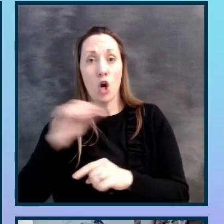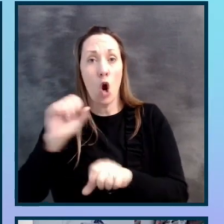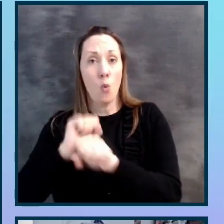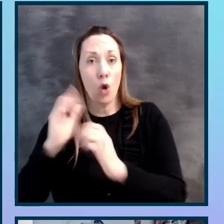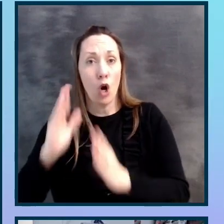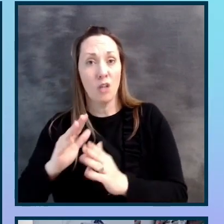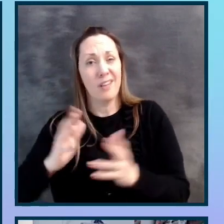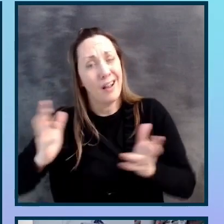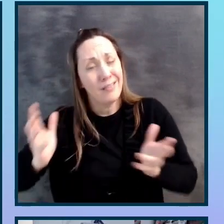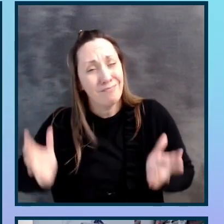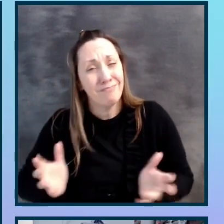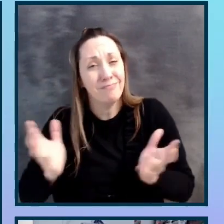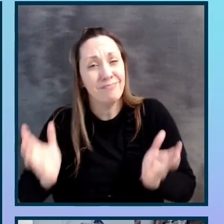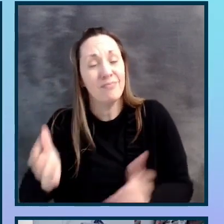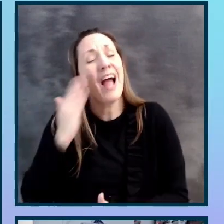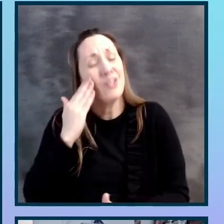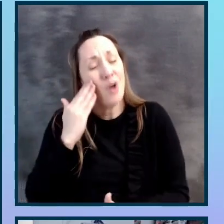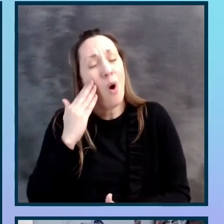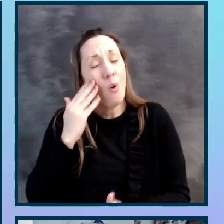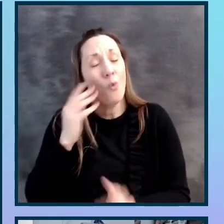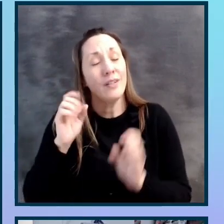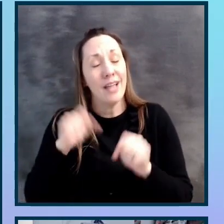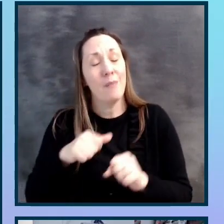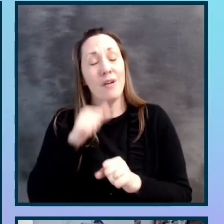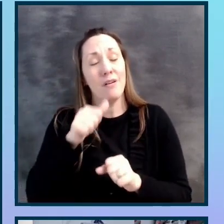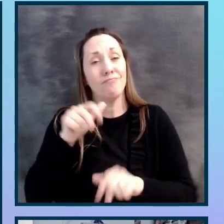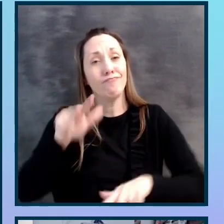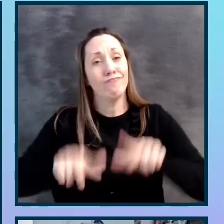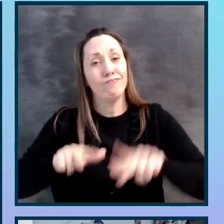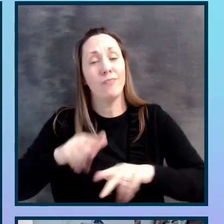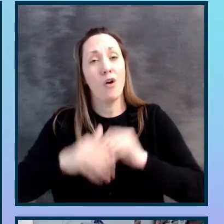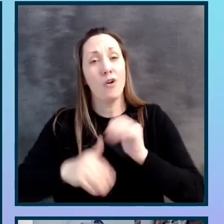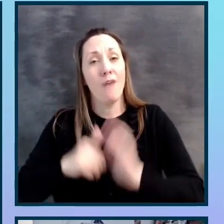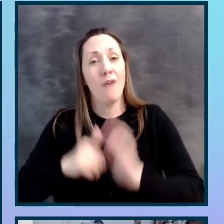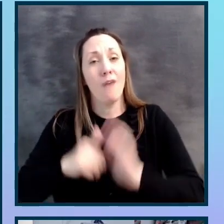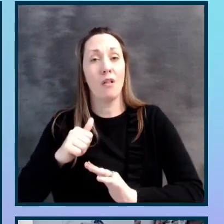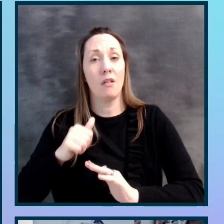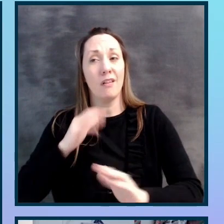I know these could be uncomfortable conversations but you may be surprised to find someone you know